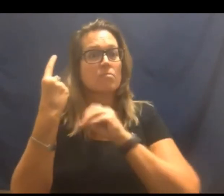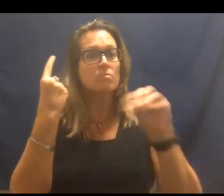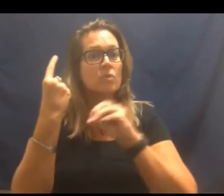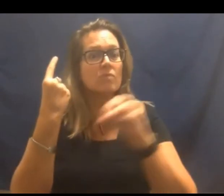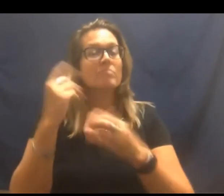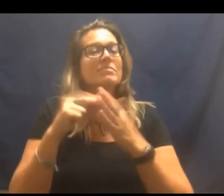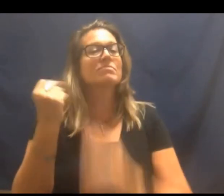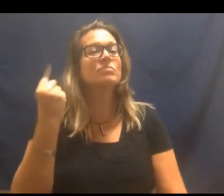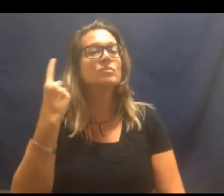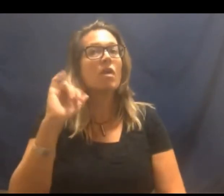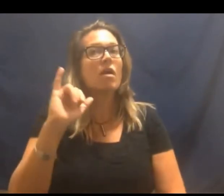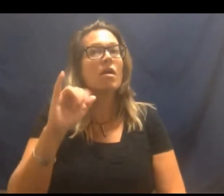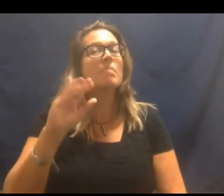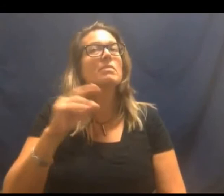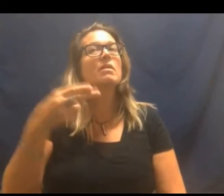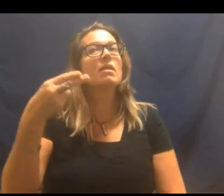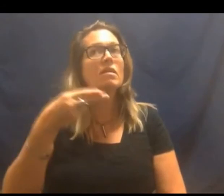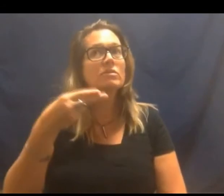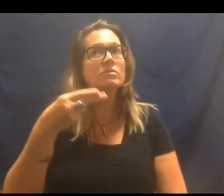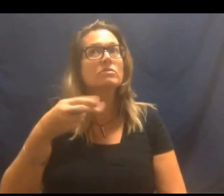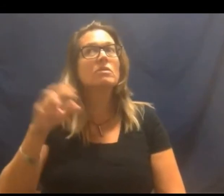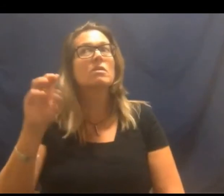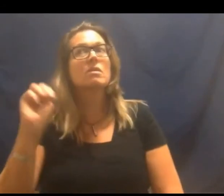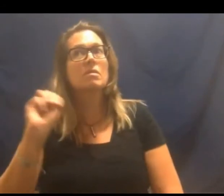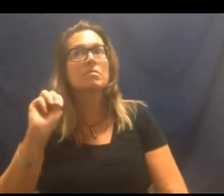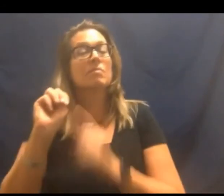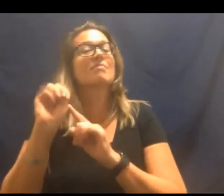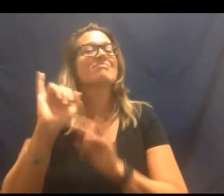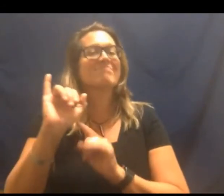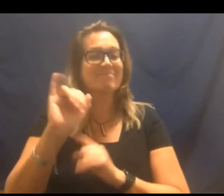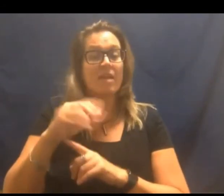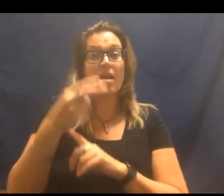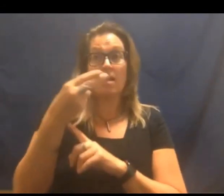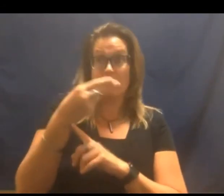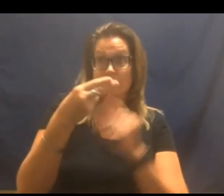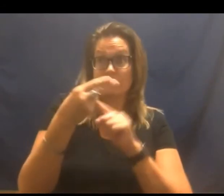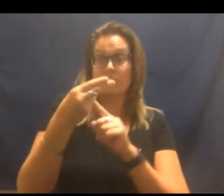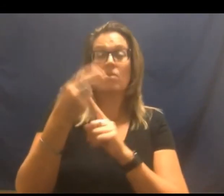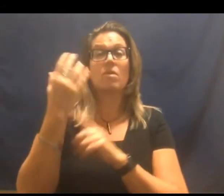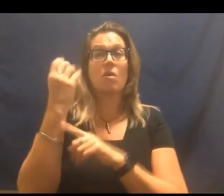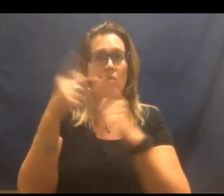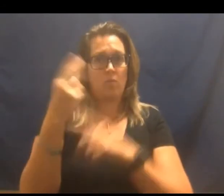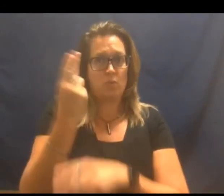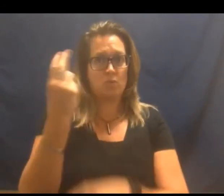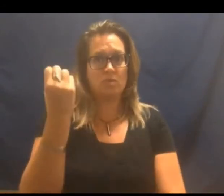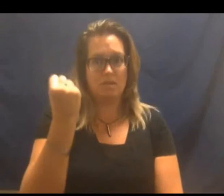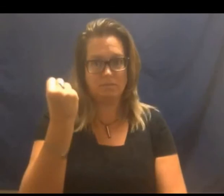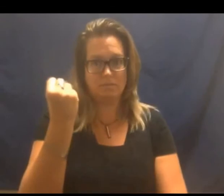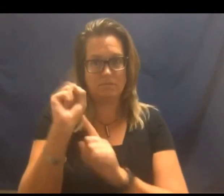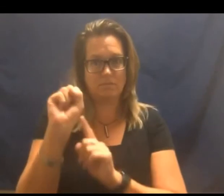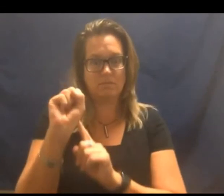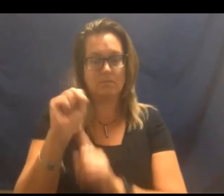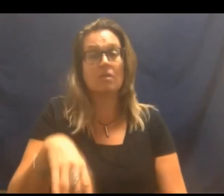'hold' and the 1 would be "moving"and you'd write it H M.